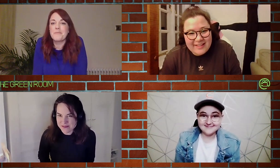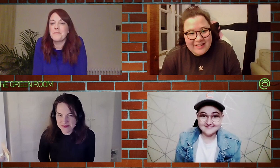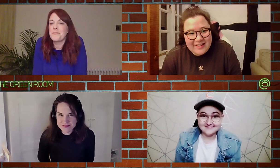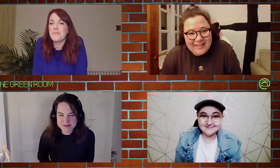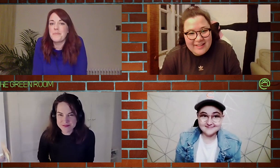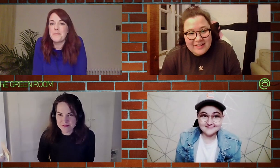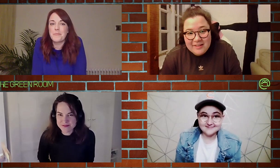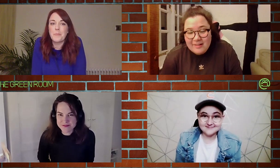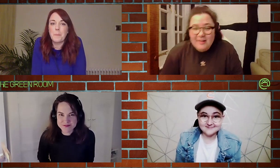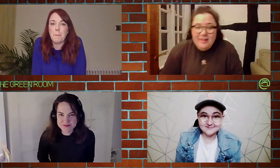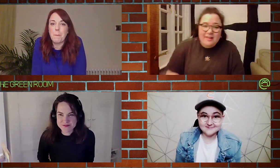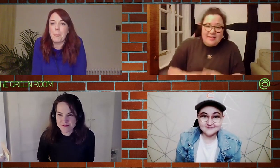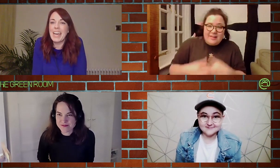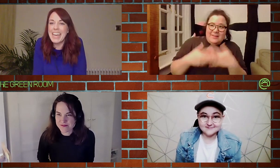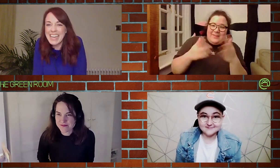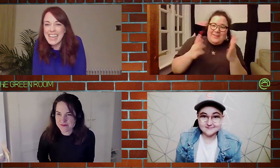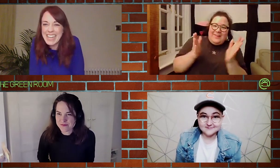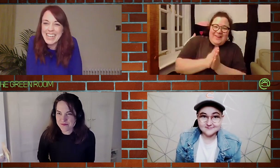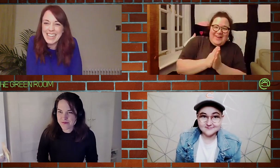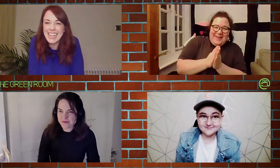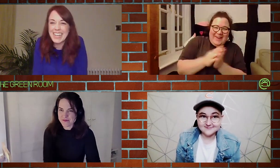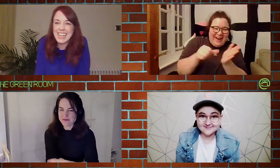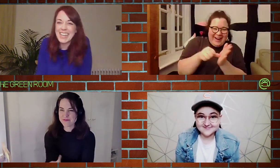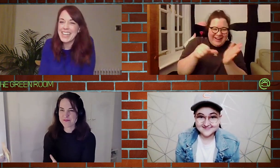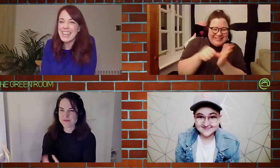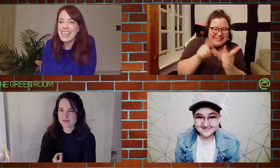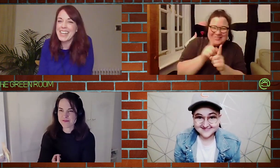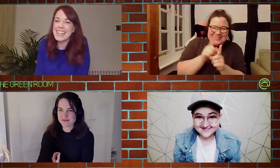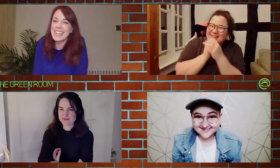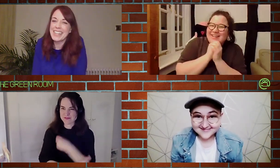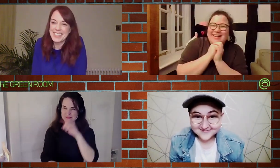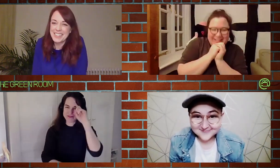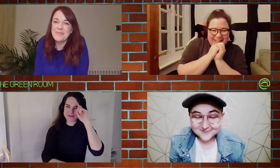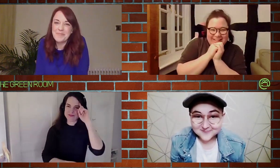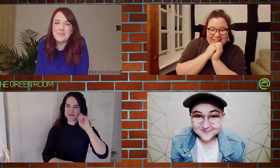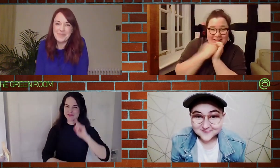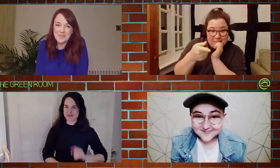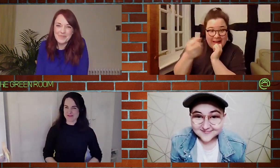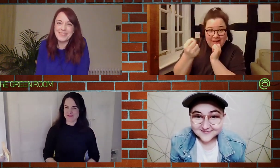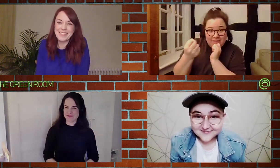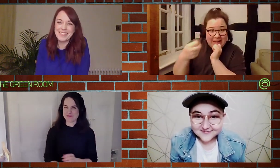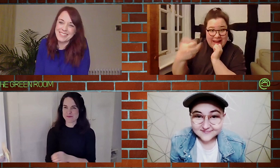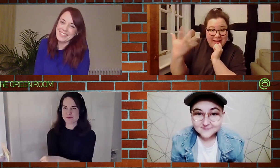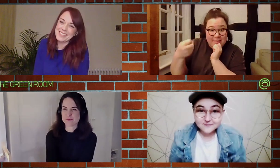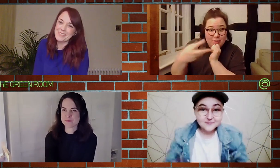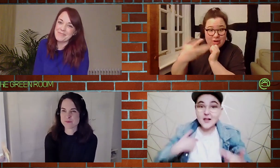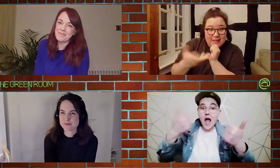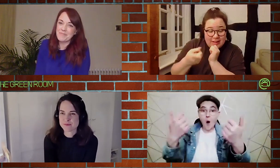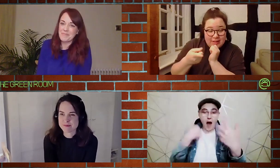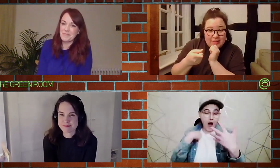You Bea? Do you want to go first? Ooh. It's a difficult question. Have you got